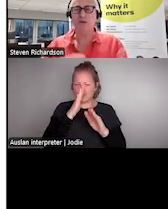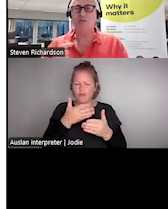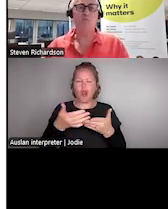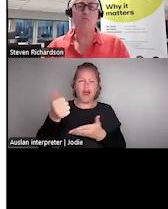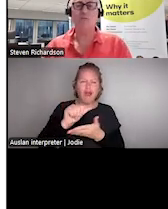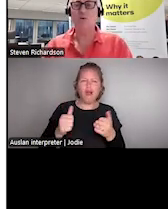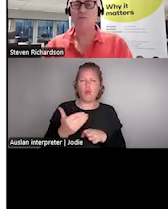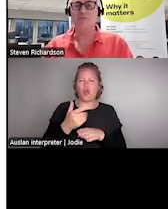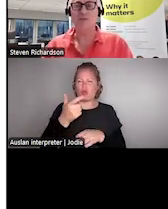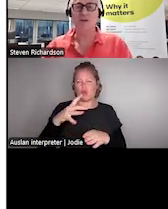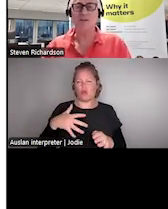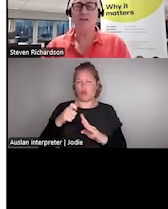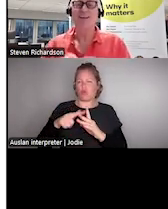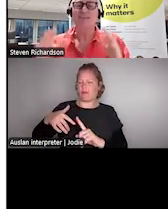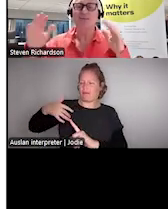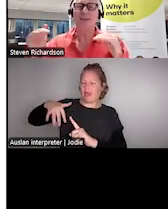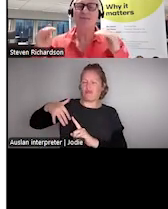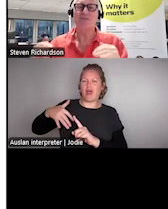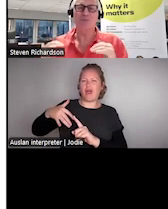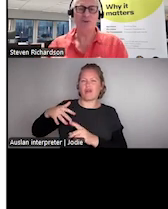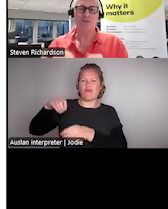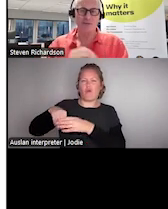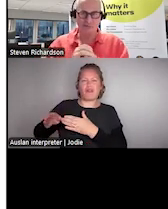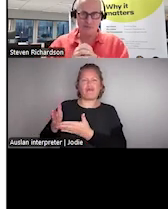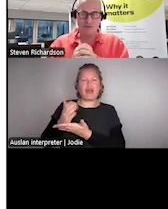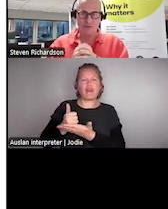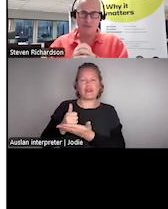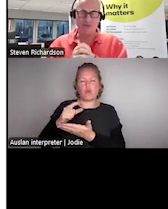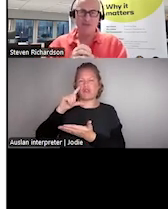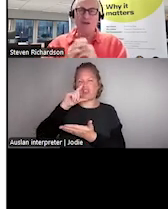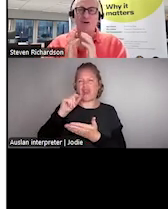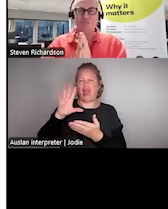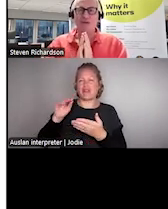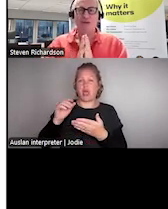background work involved in fundraising. So it can pull down the list of priorities. I really